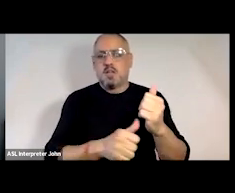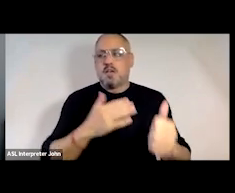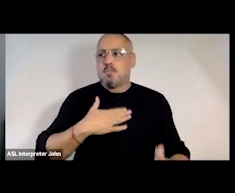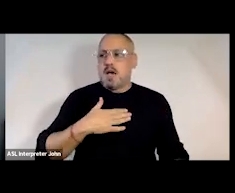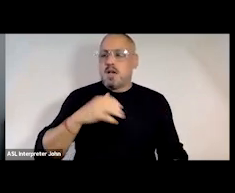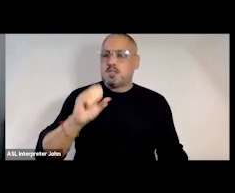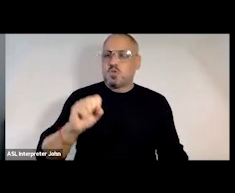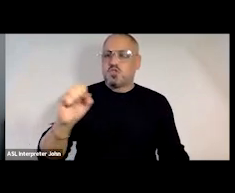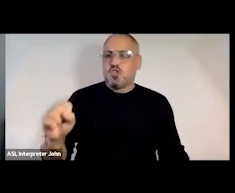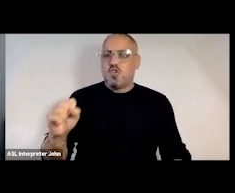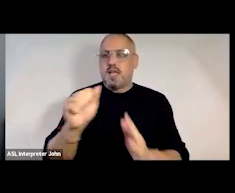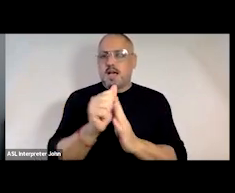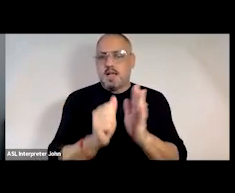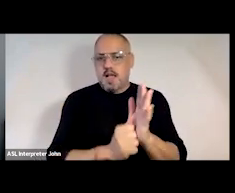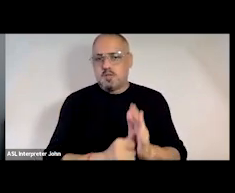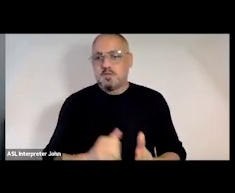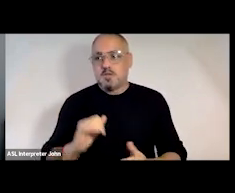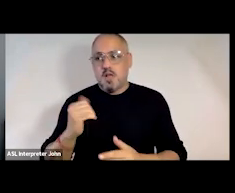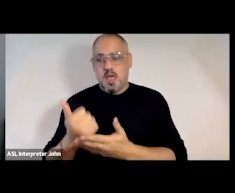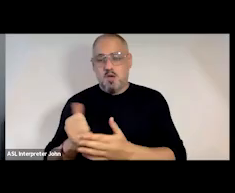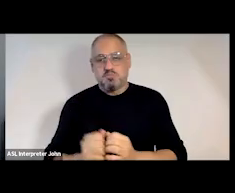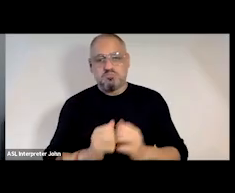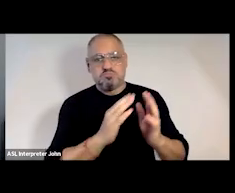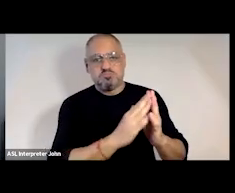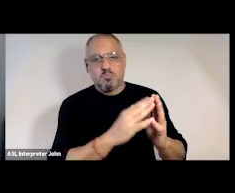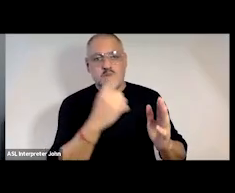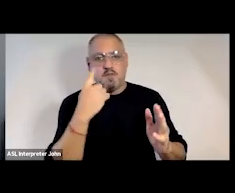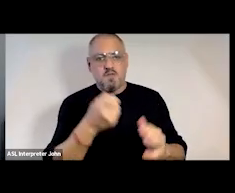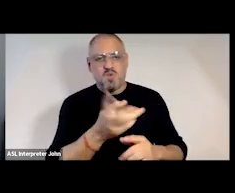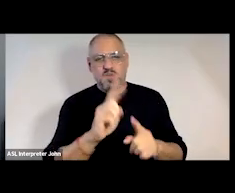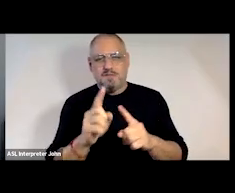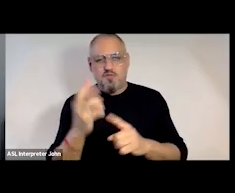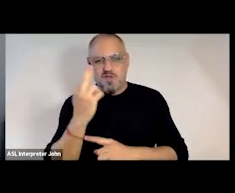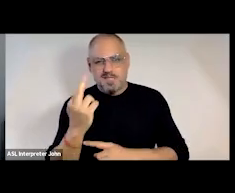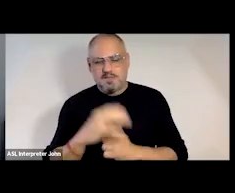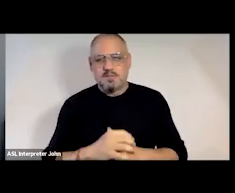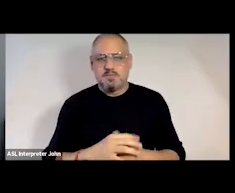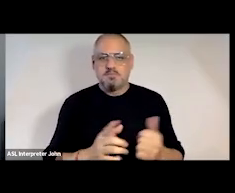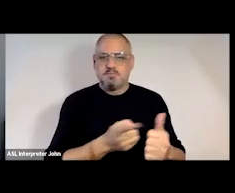So again, it's helpful to set up the my Social Security account for a few different reasons, this being one of them,